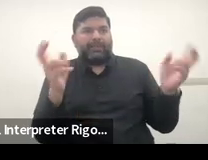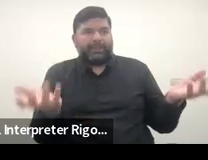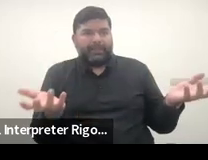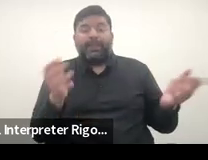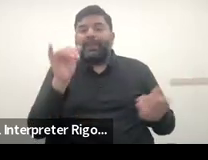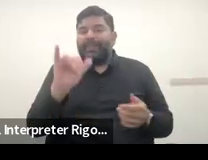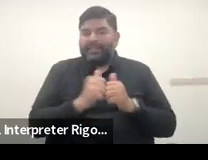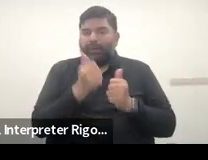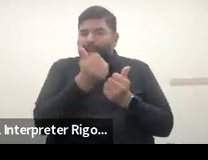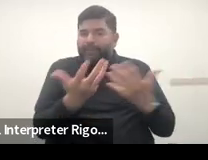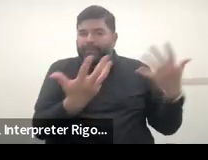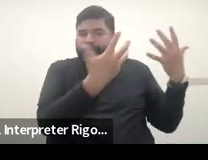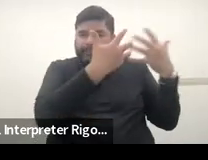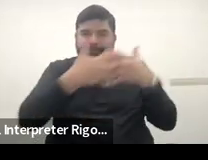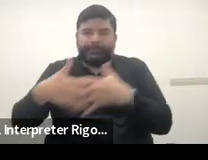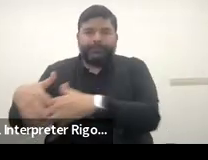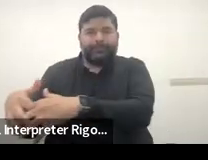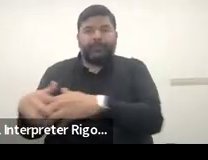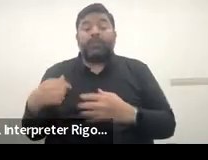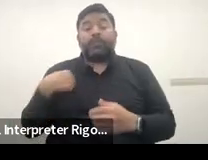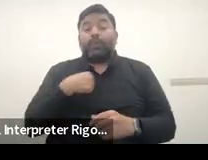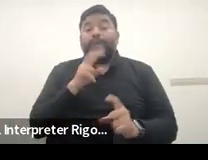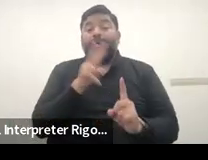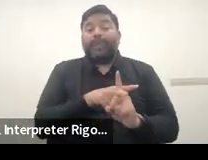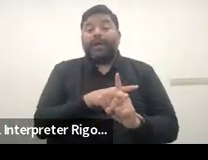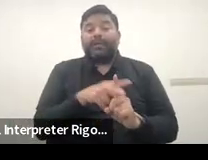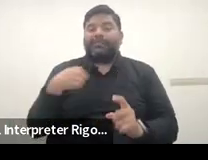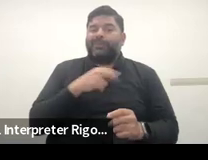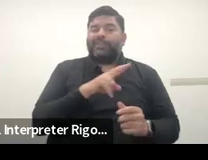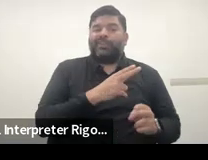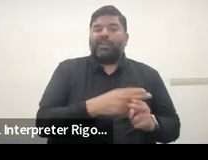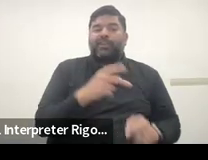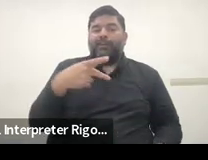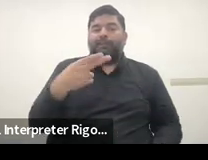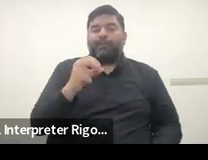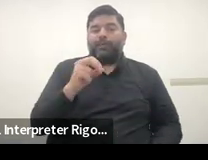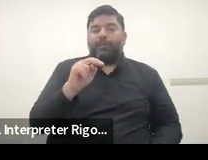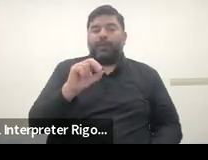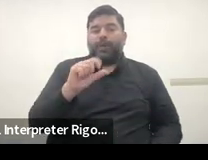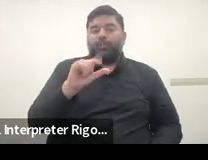comes together we apply we call it a phonologizer the model that recognizes phonological features